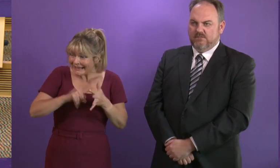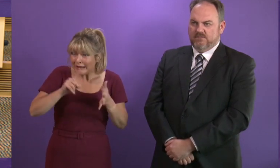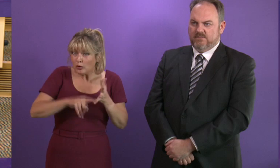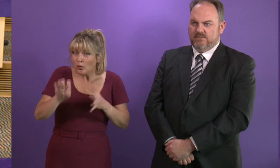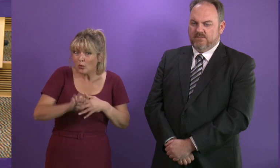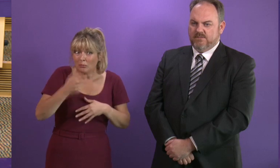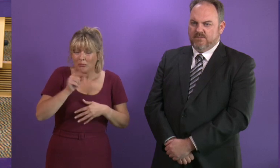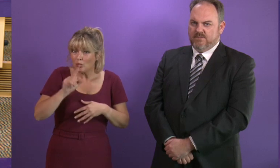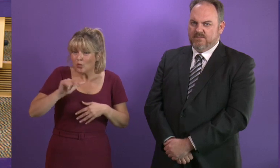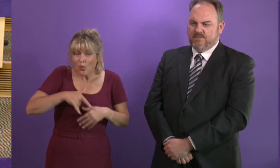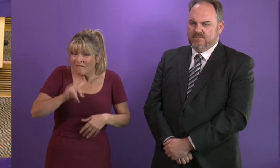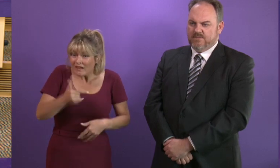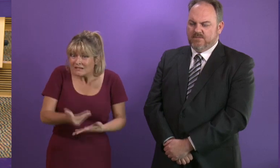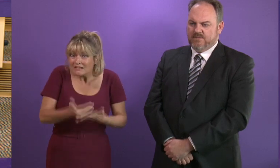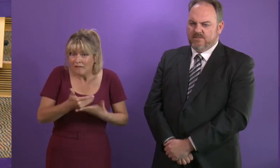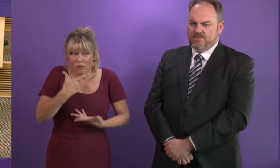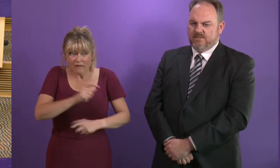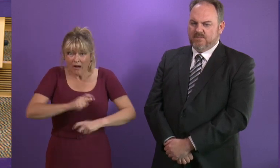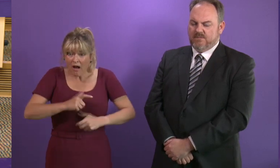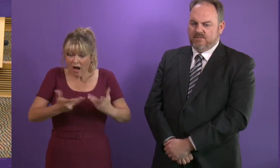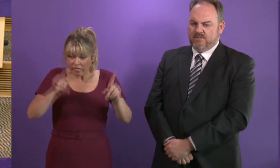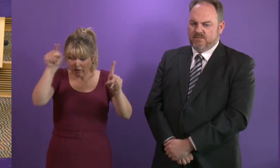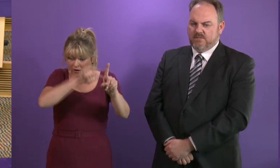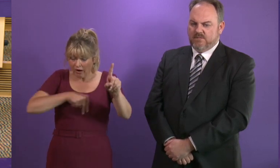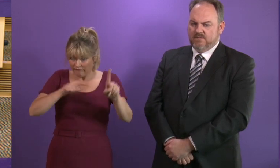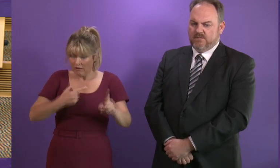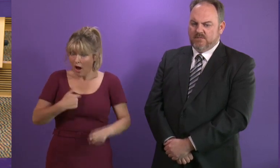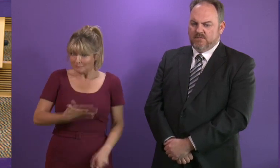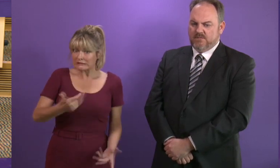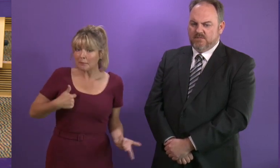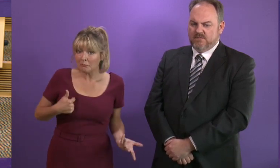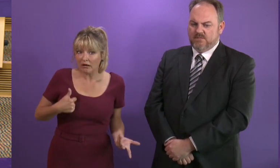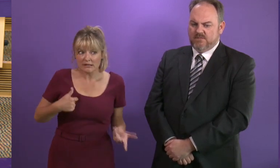I find it deeply distressing that EU nationals have had to put up with the uncertainty, stress